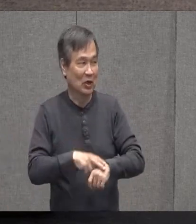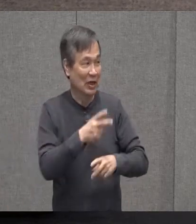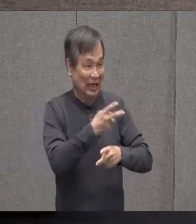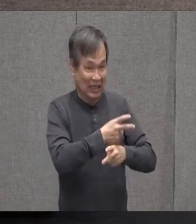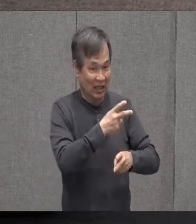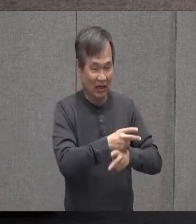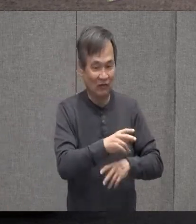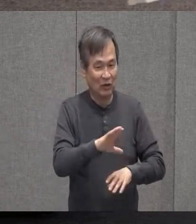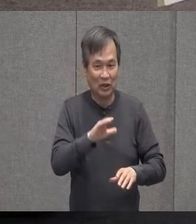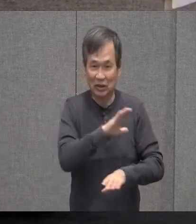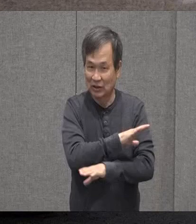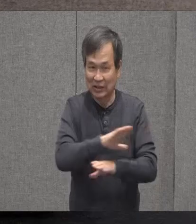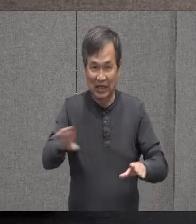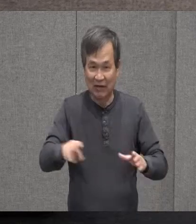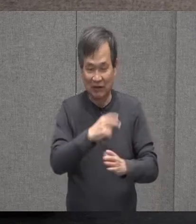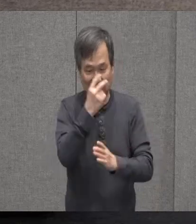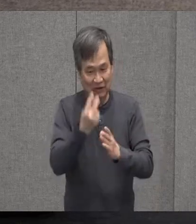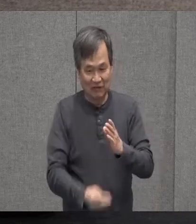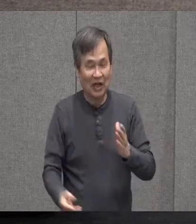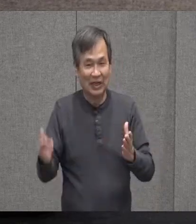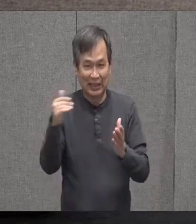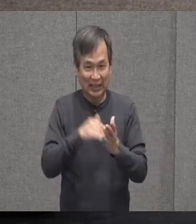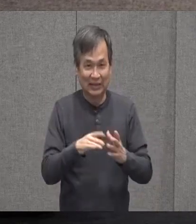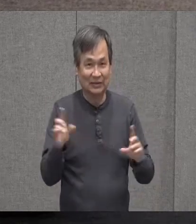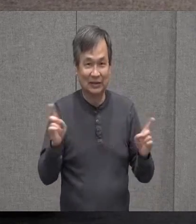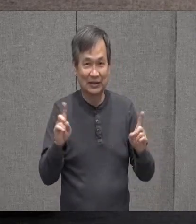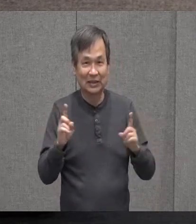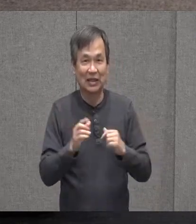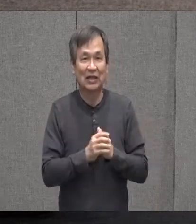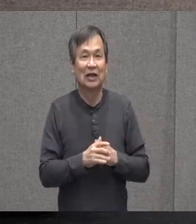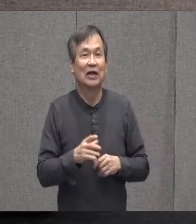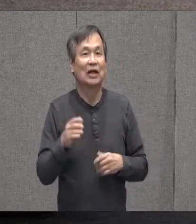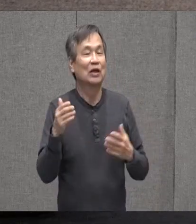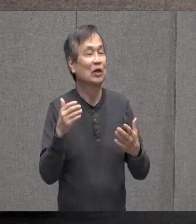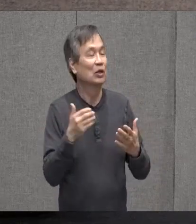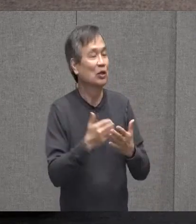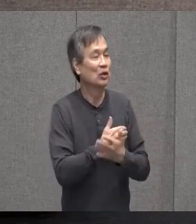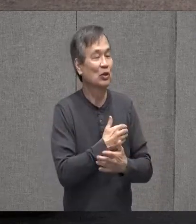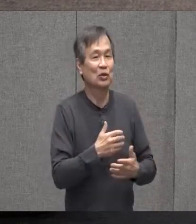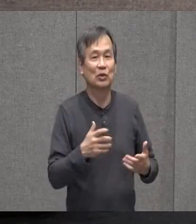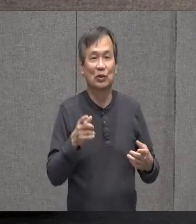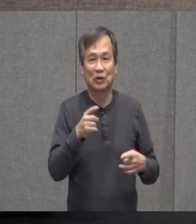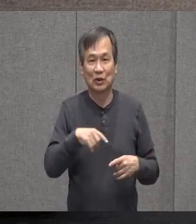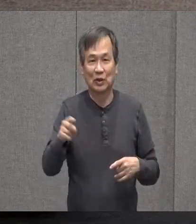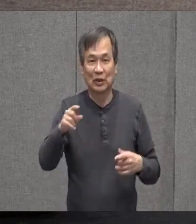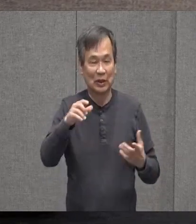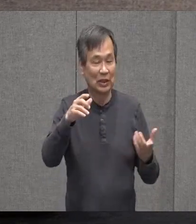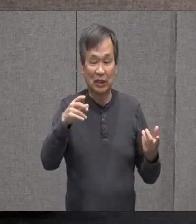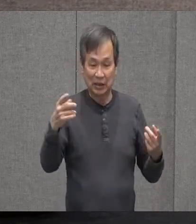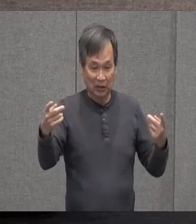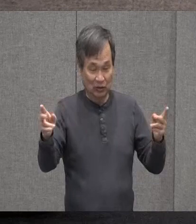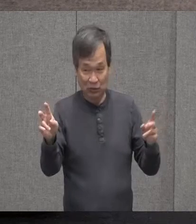not to fall into it again. The new Haktaks and the old Haktaks did become good friends.